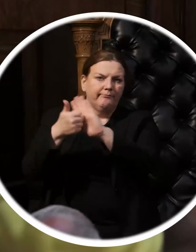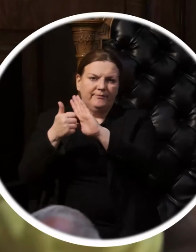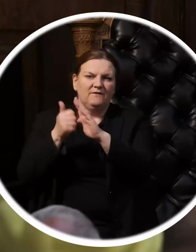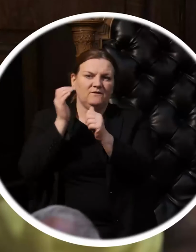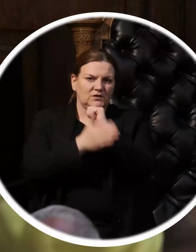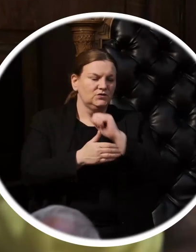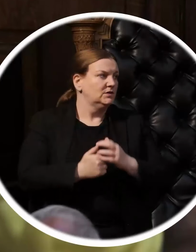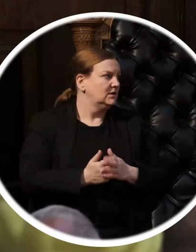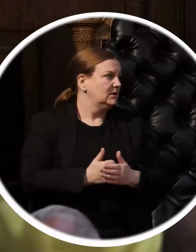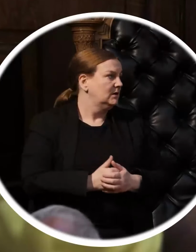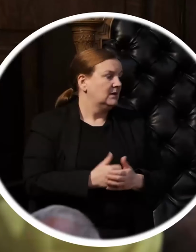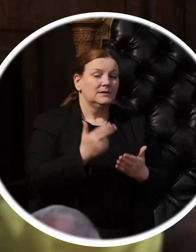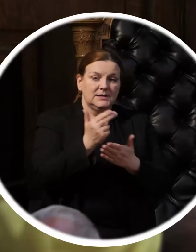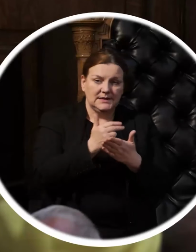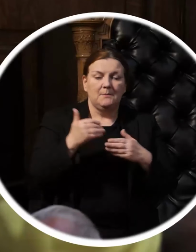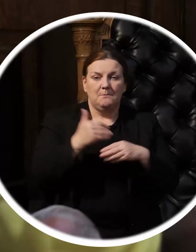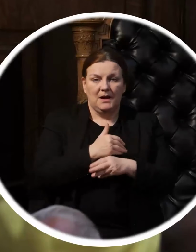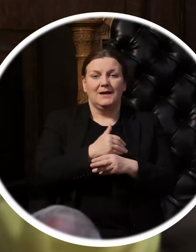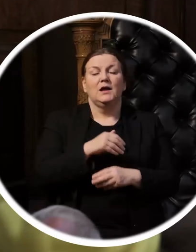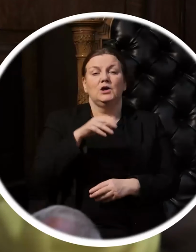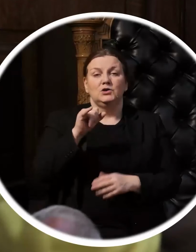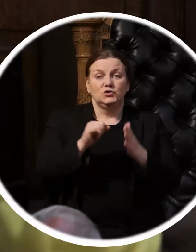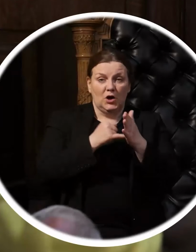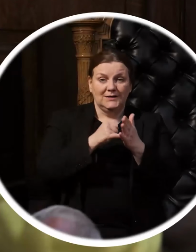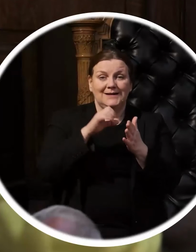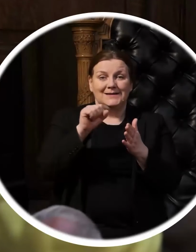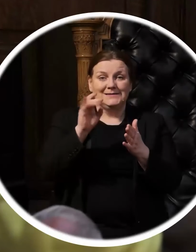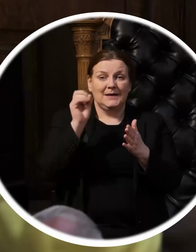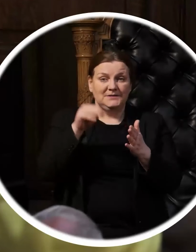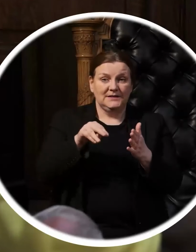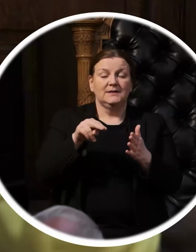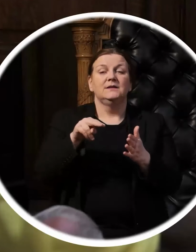It was designed by John Skipton Mulvany, so he didn't get to have his fun at